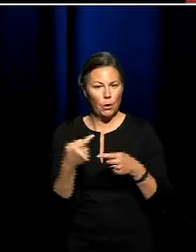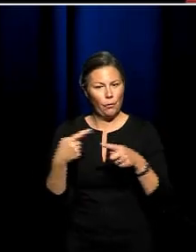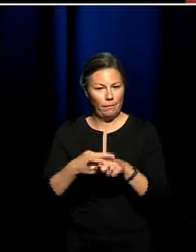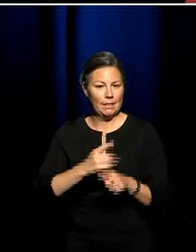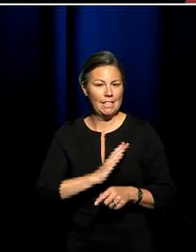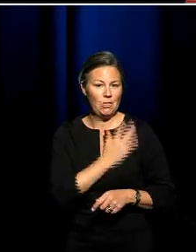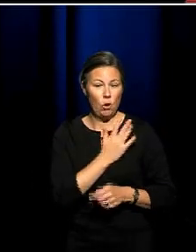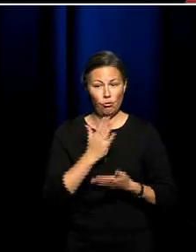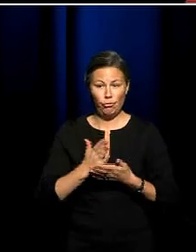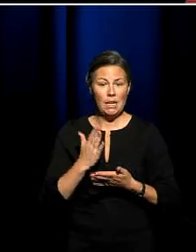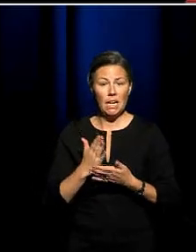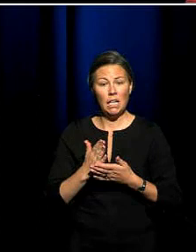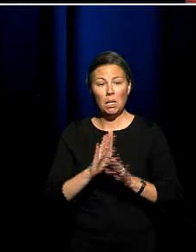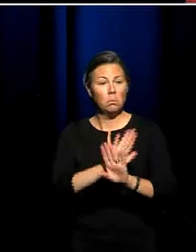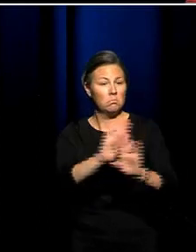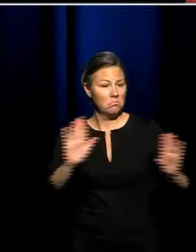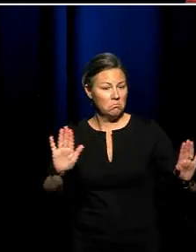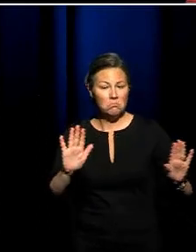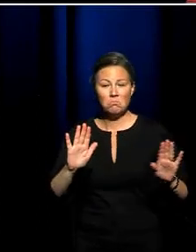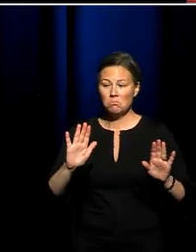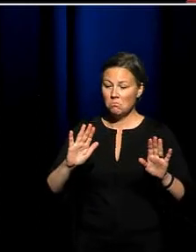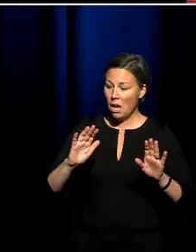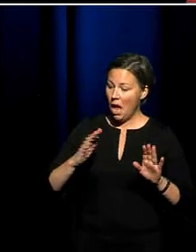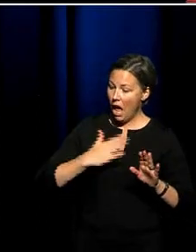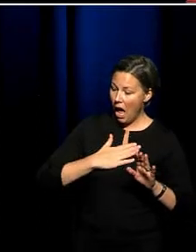for government, not for the Commission. But the management of what lawyers call